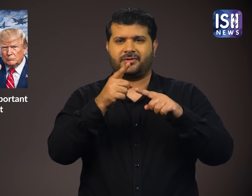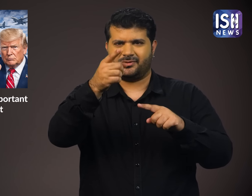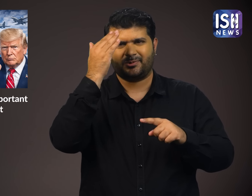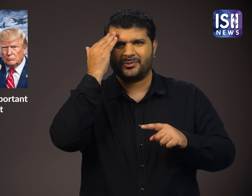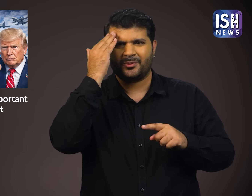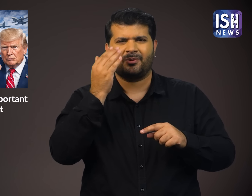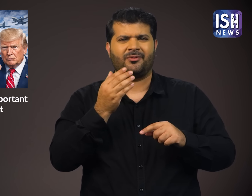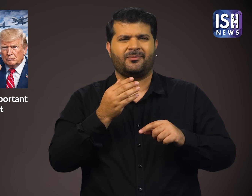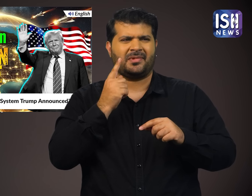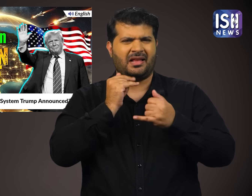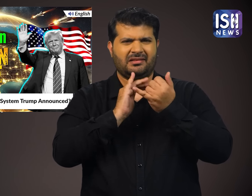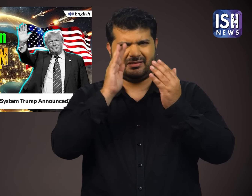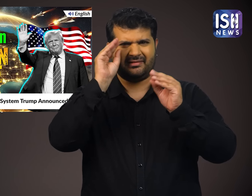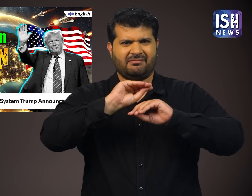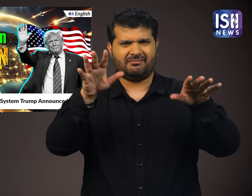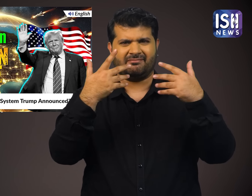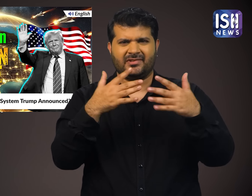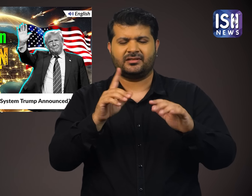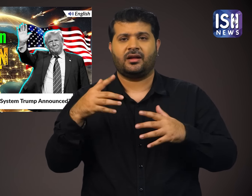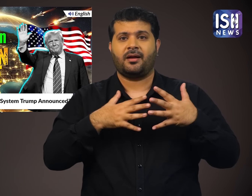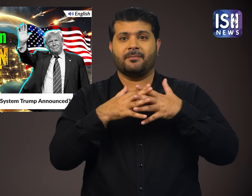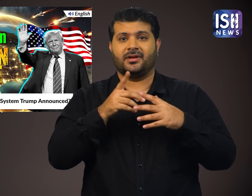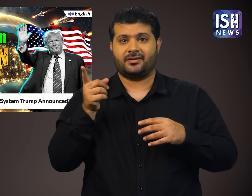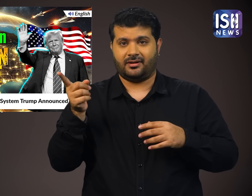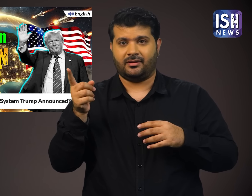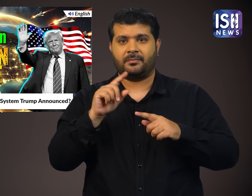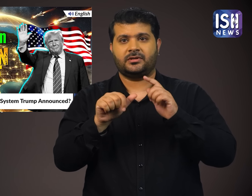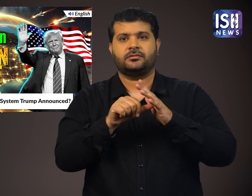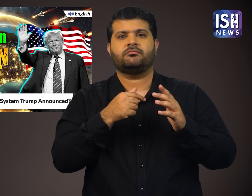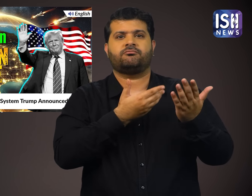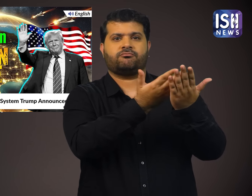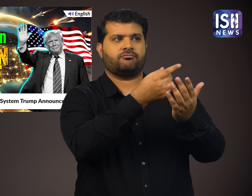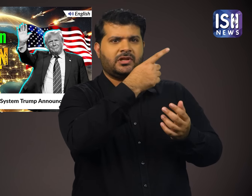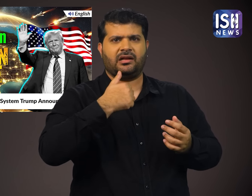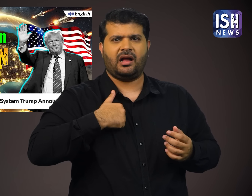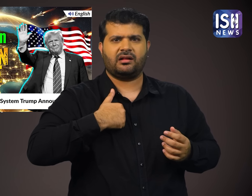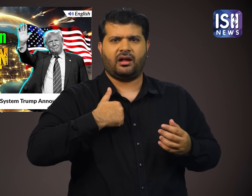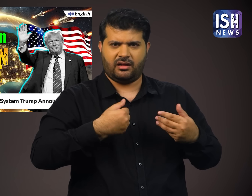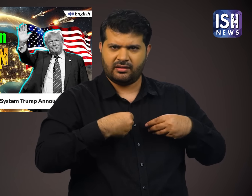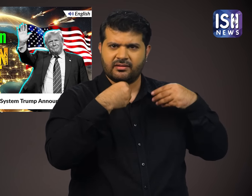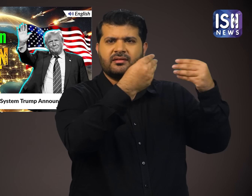You may be aware as ISH News had shared earlier that the U.S. President reportedly offered Canada